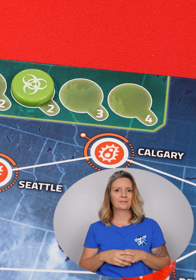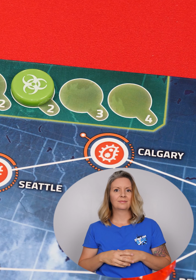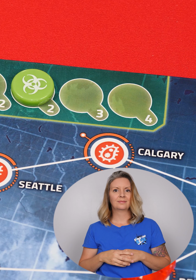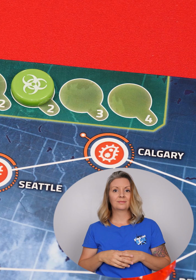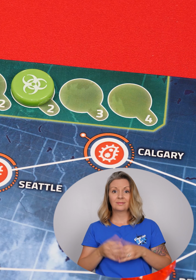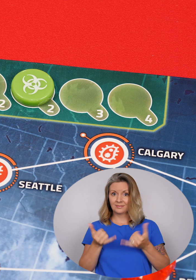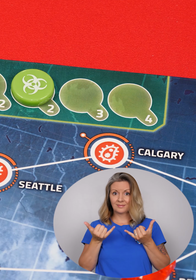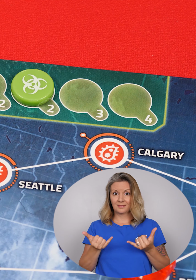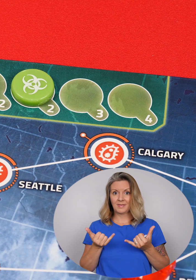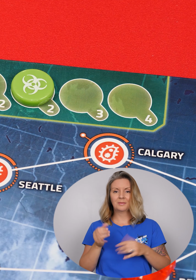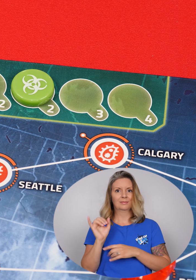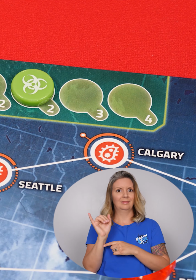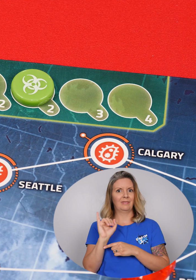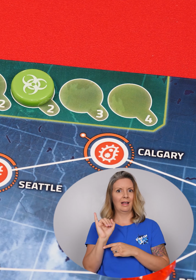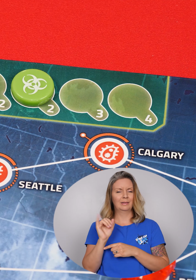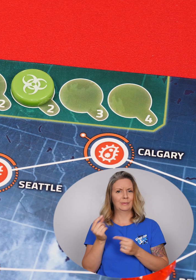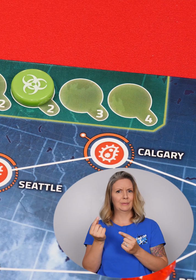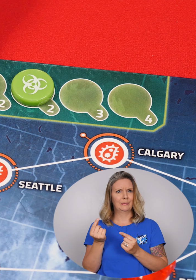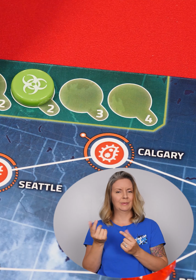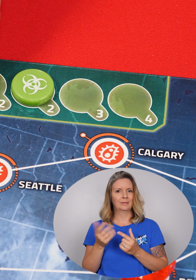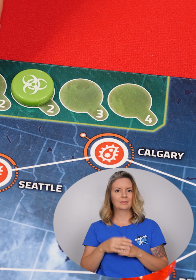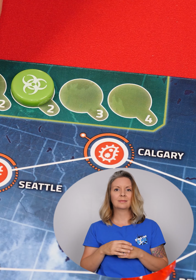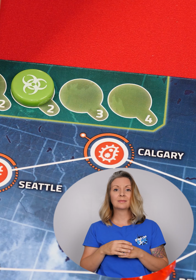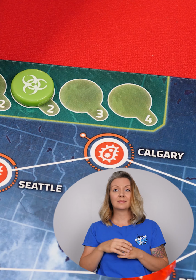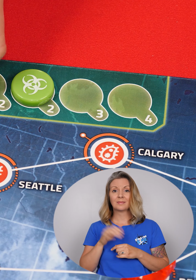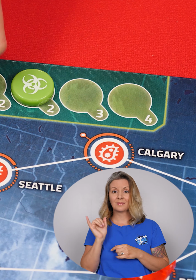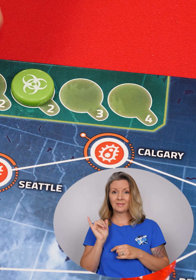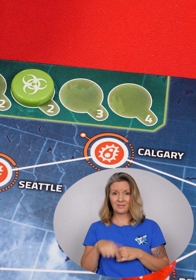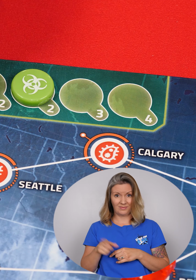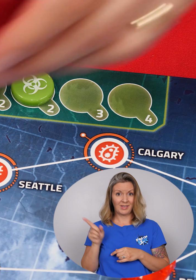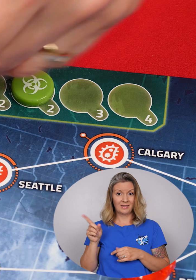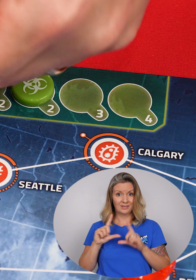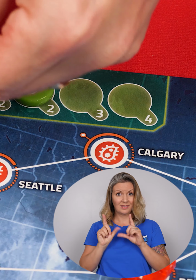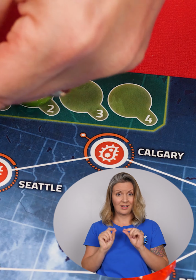in just a moment. But next, you infect. And this means that you draw the bottom card from